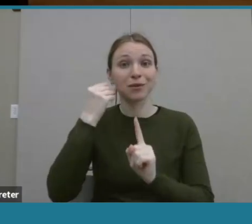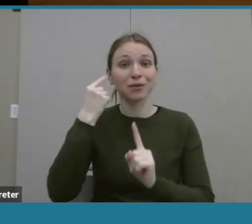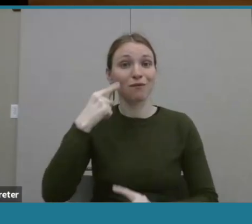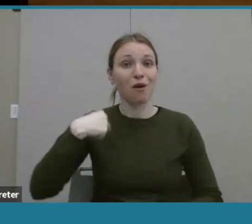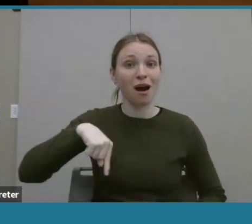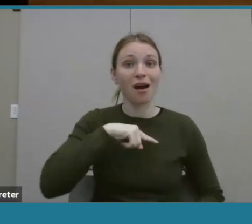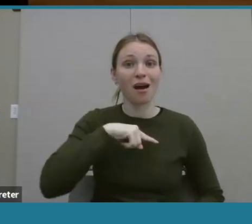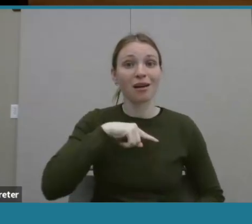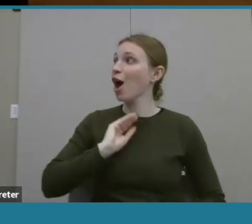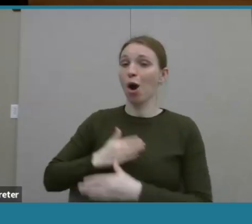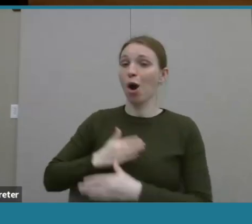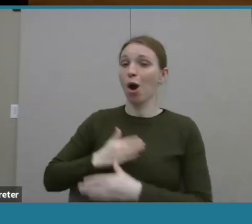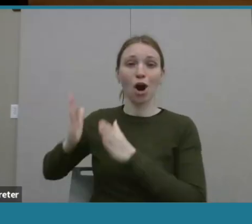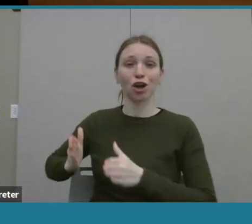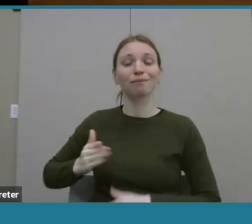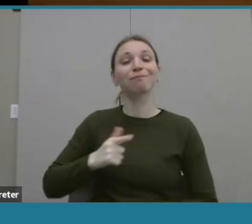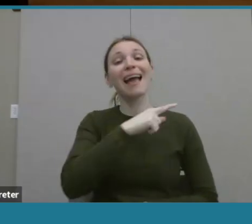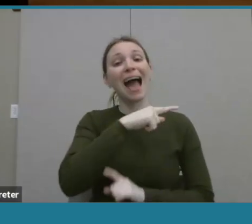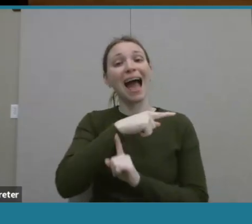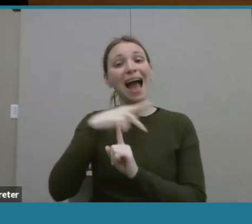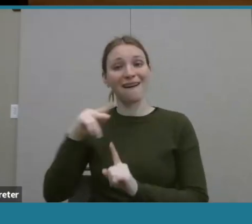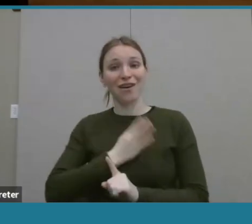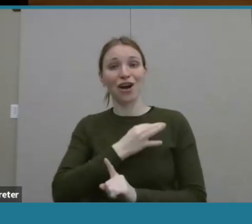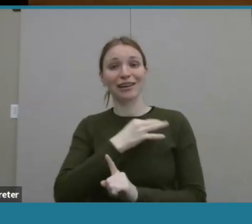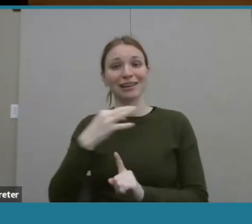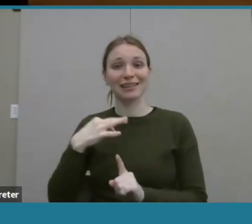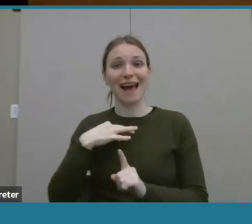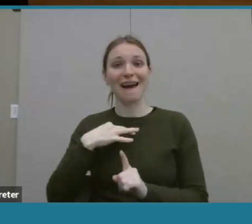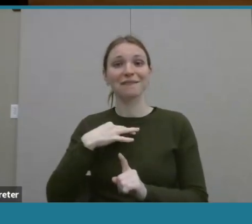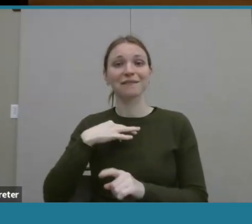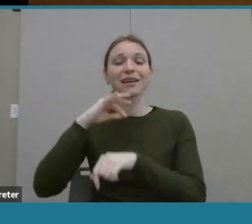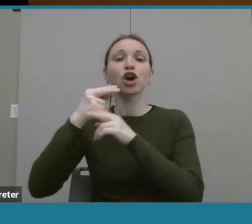Half of the staff rated the experience as excellent, and a third rated it as good.